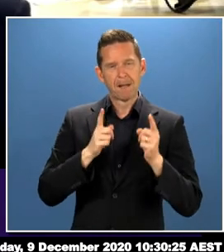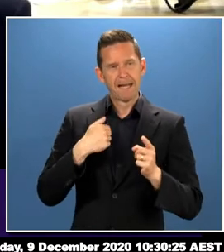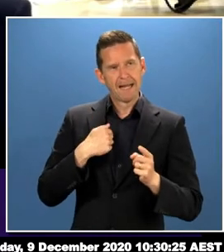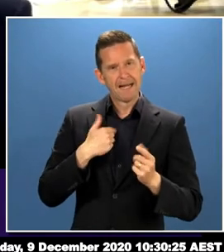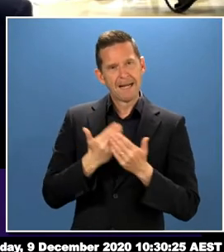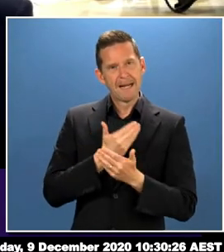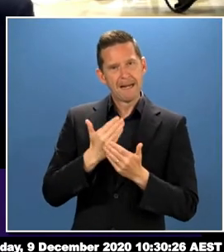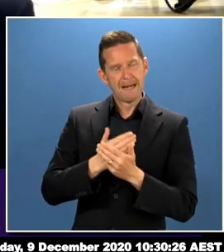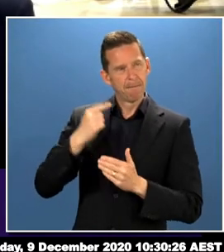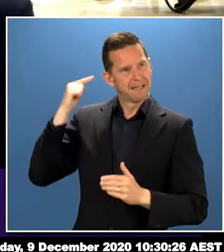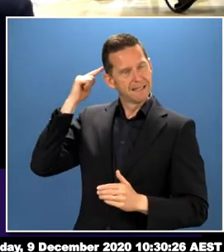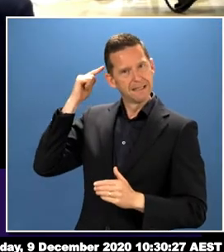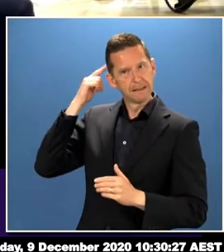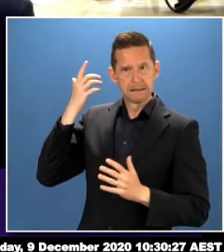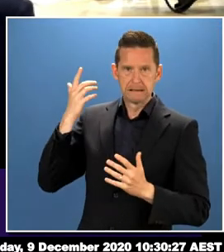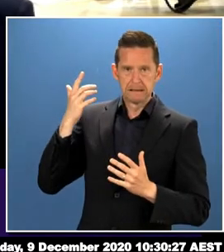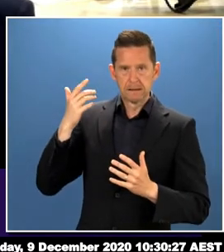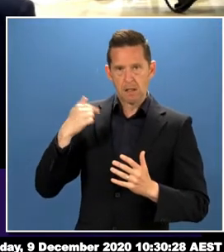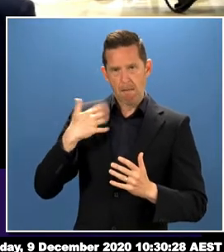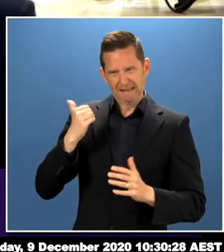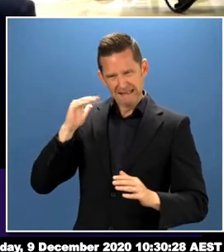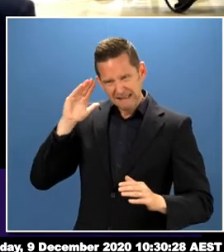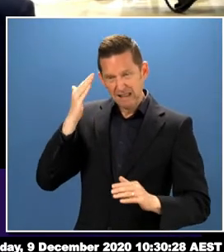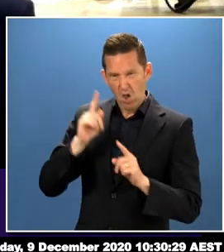is kind of stopping you from giving 110 per cent.